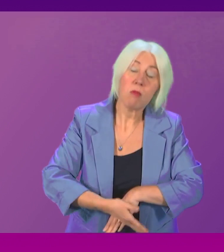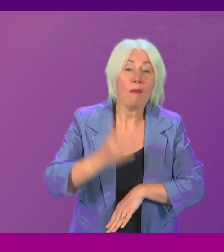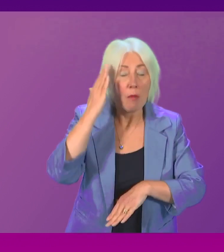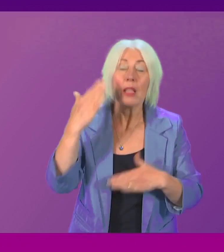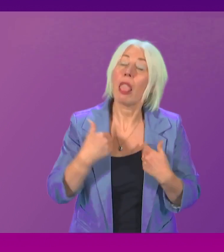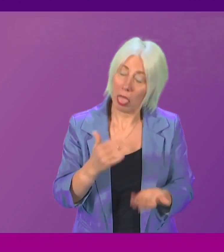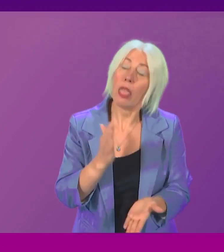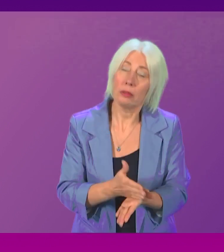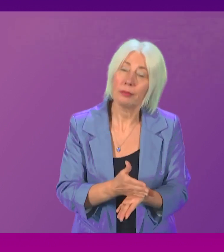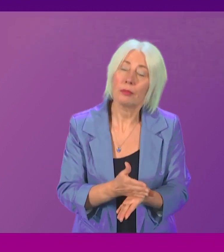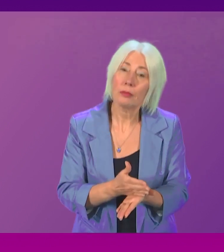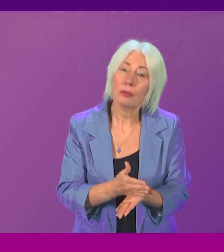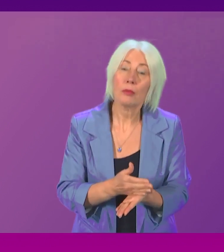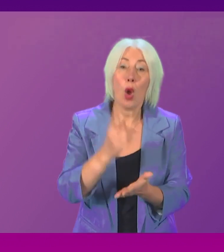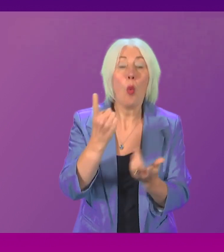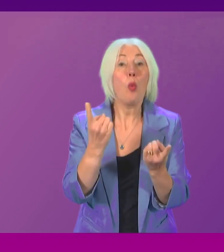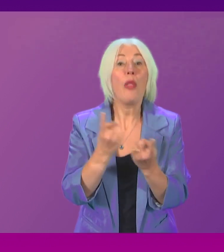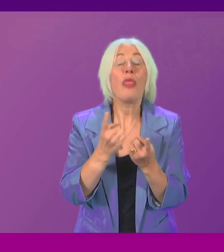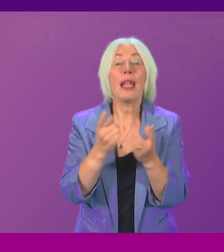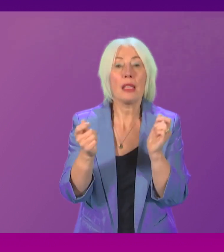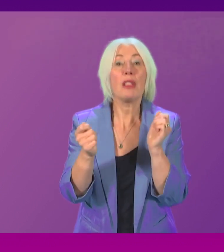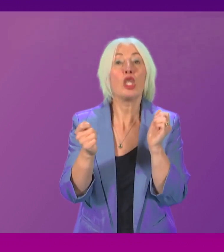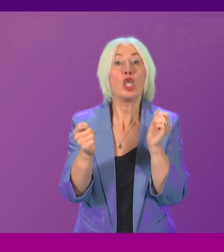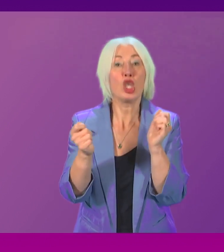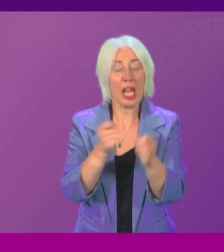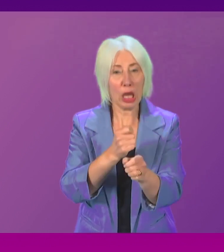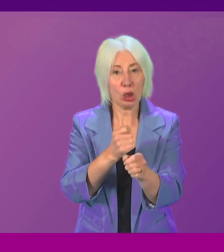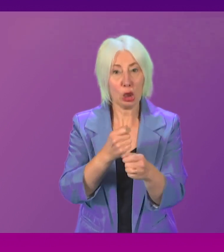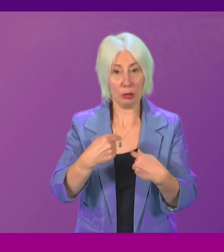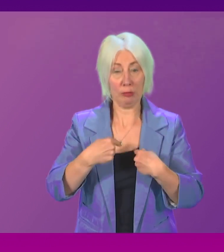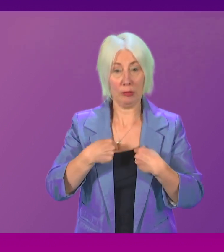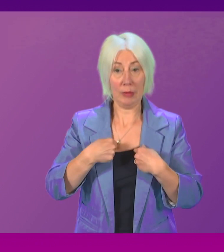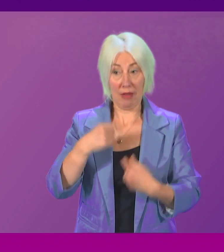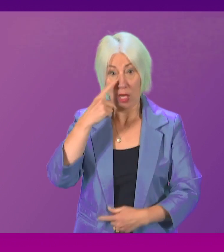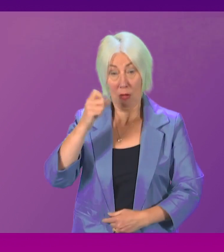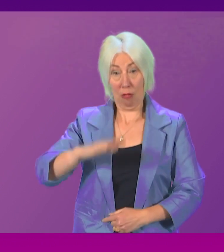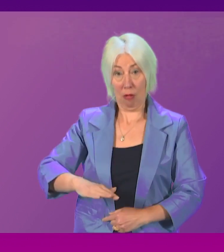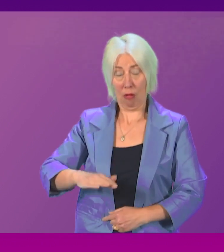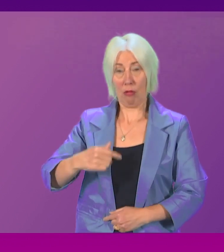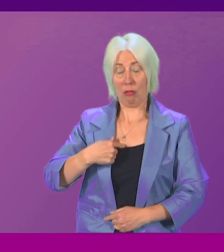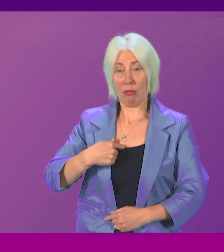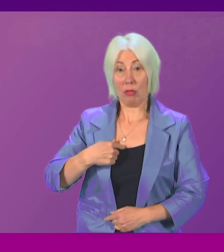One of the things that has changed, certainly since I was a young person and even in the